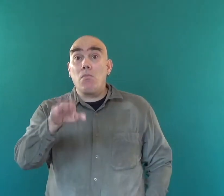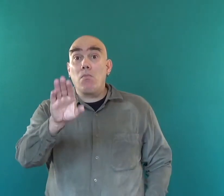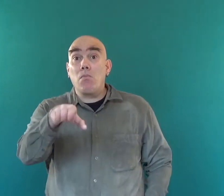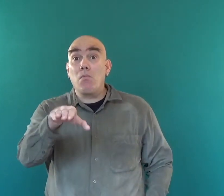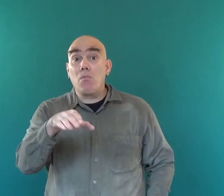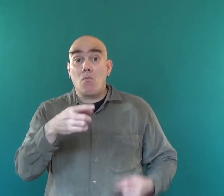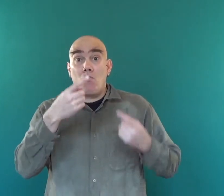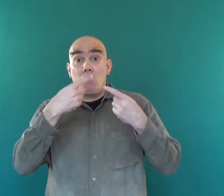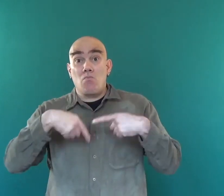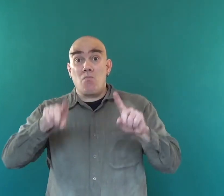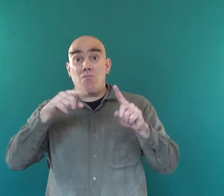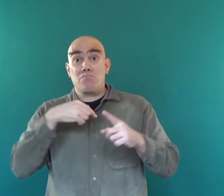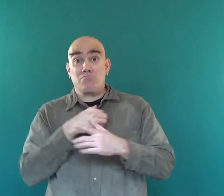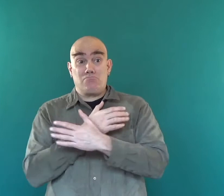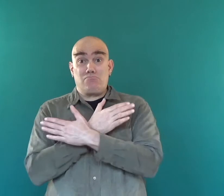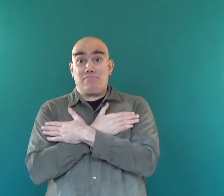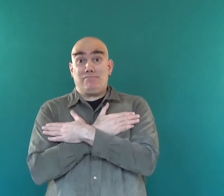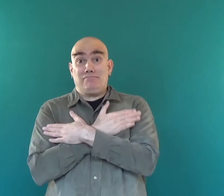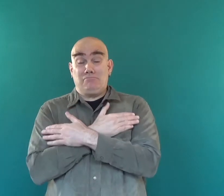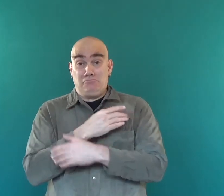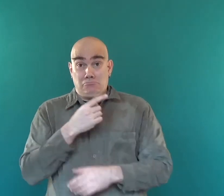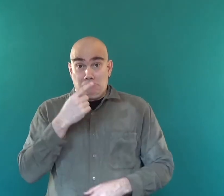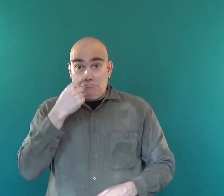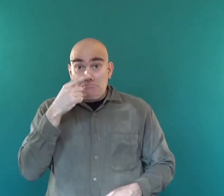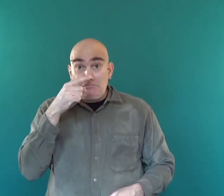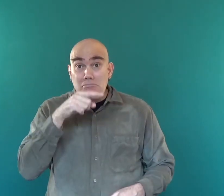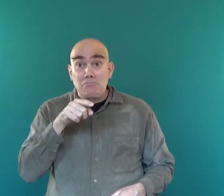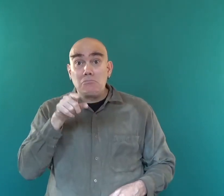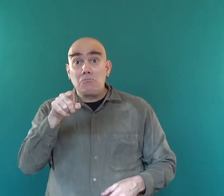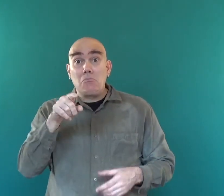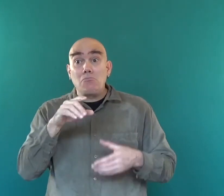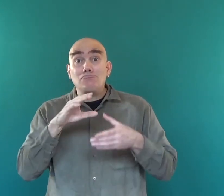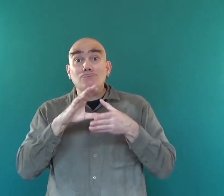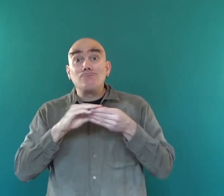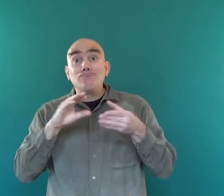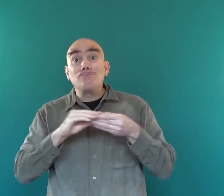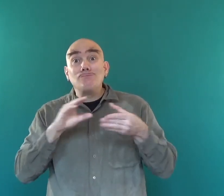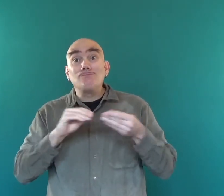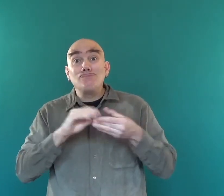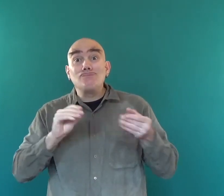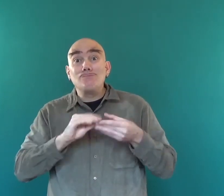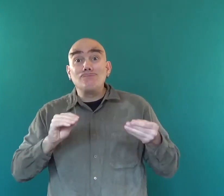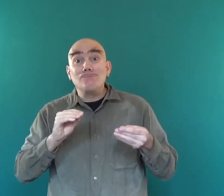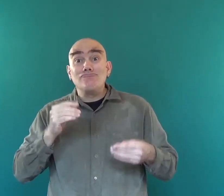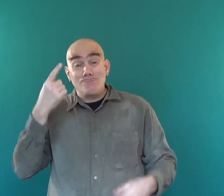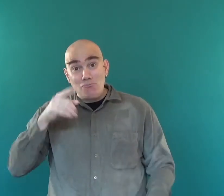"Tell me a story while I am resting."